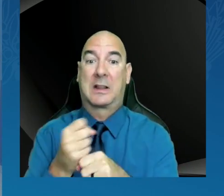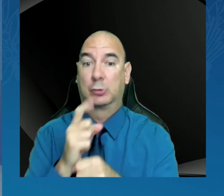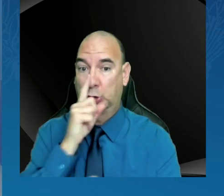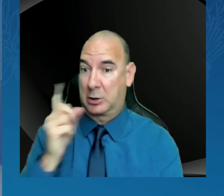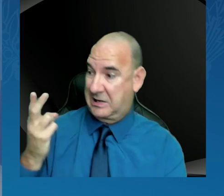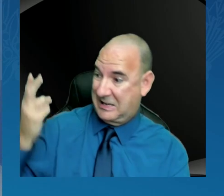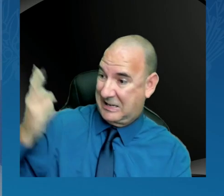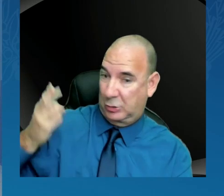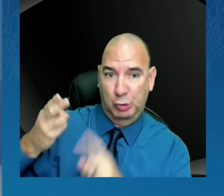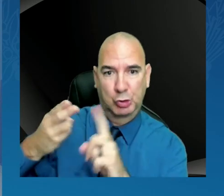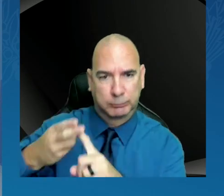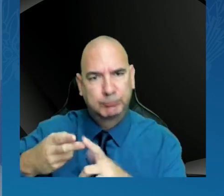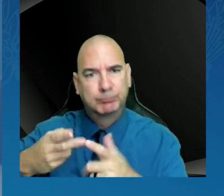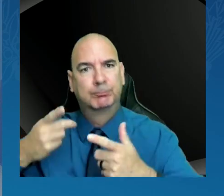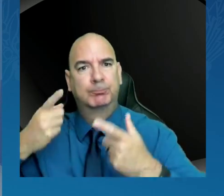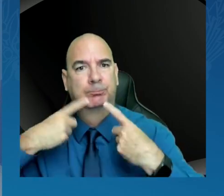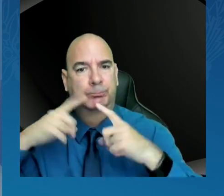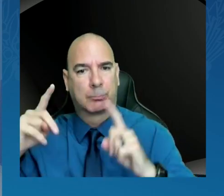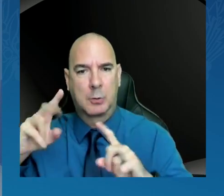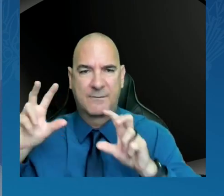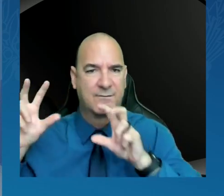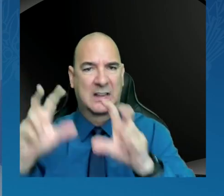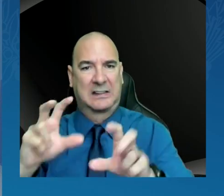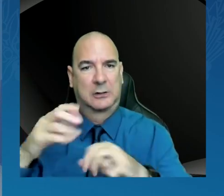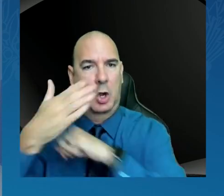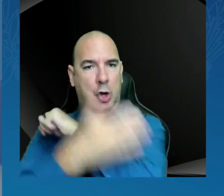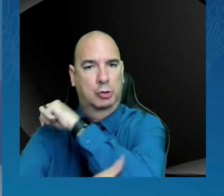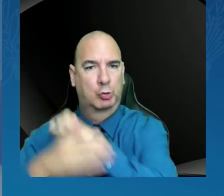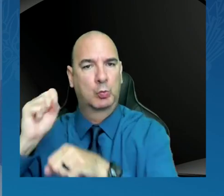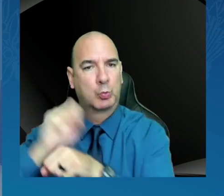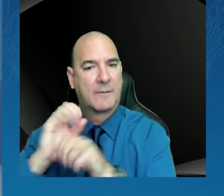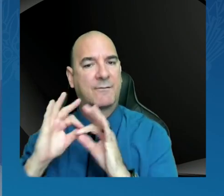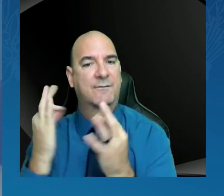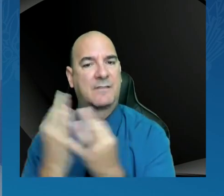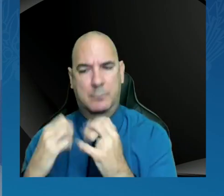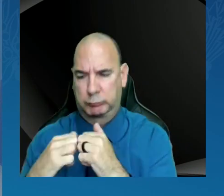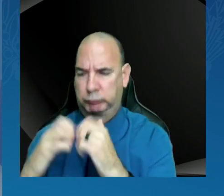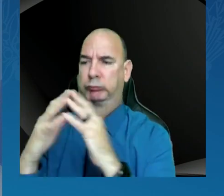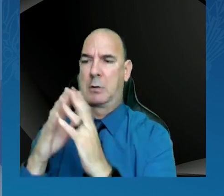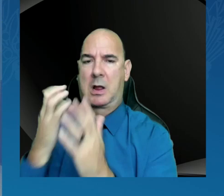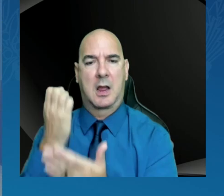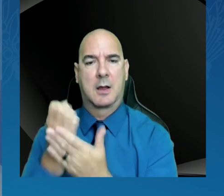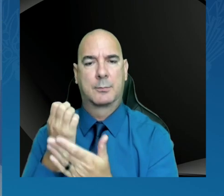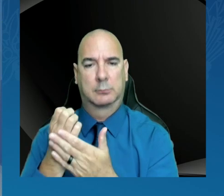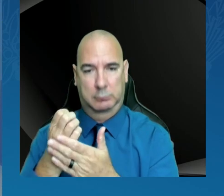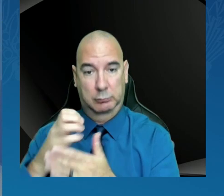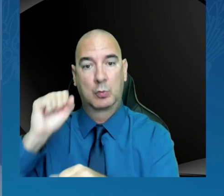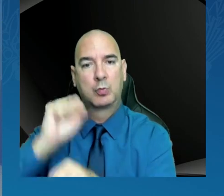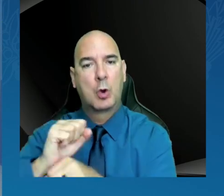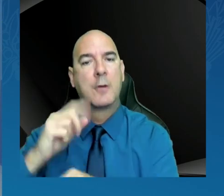We needed to build an economy that works for working people. And that is why, with your help,